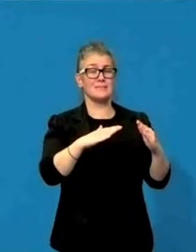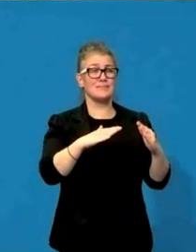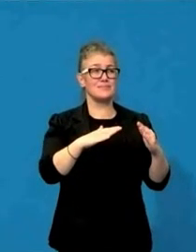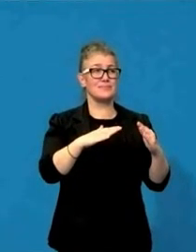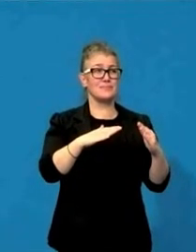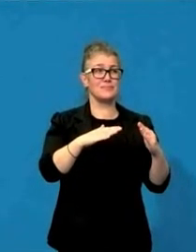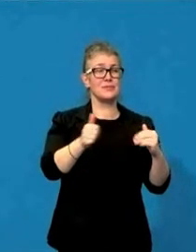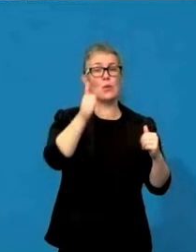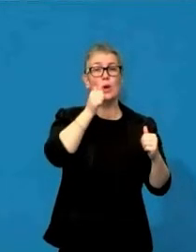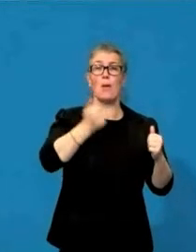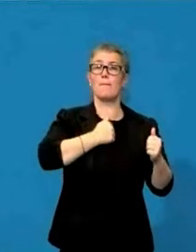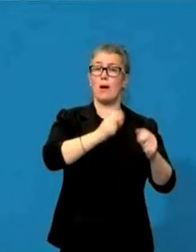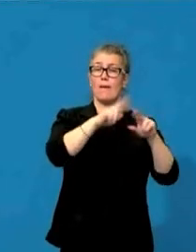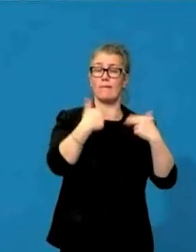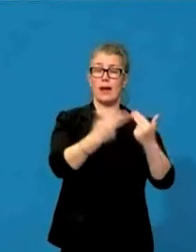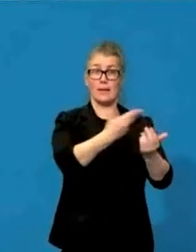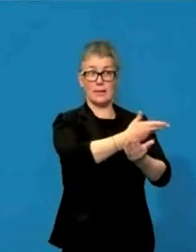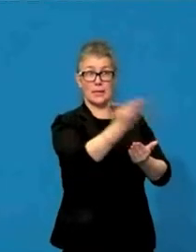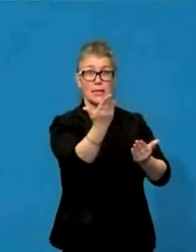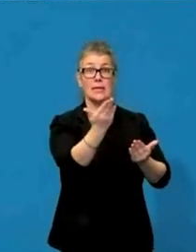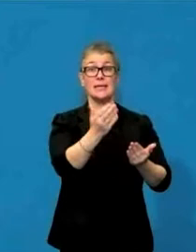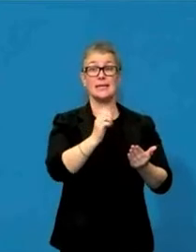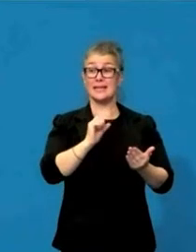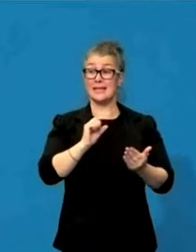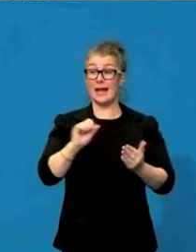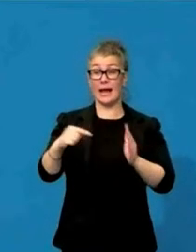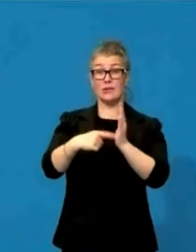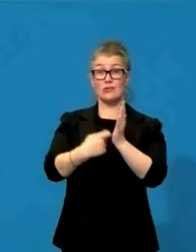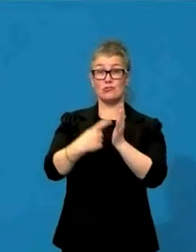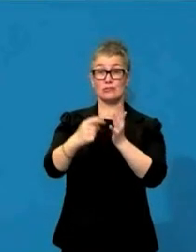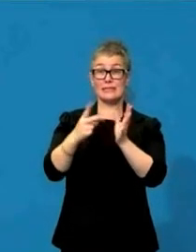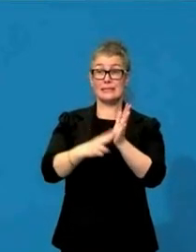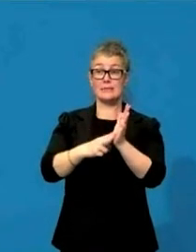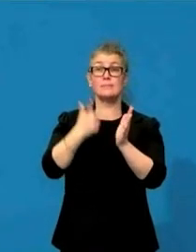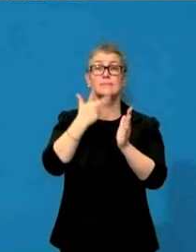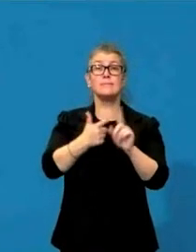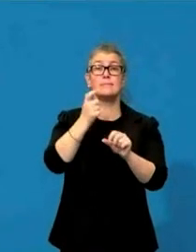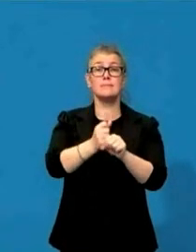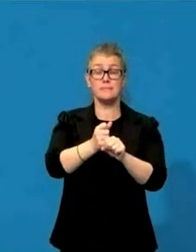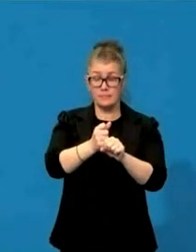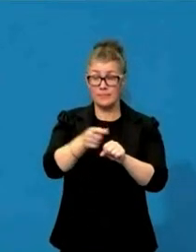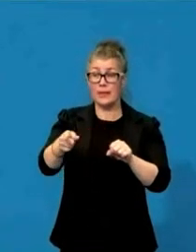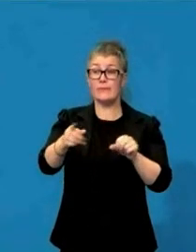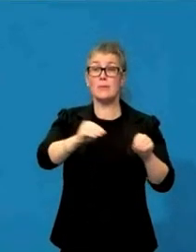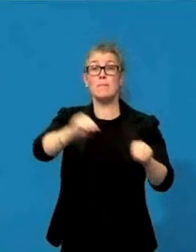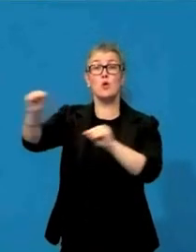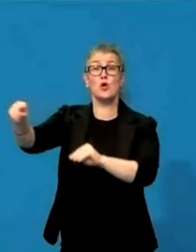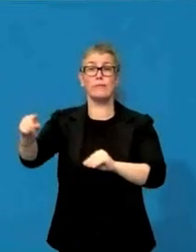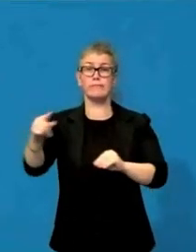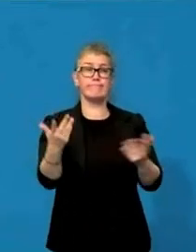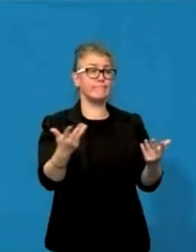family. Tristan's mum would not be able to look after Tristan in such a way and - and I